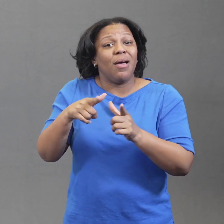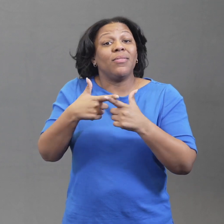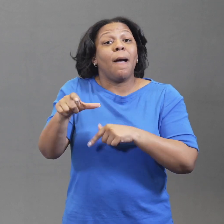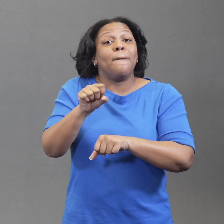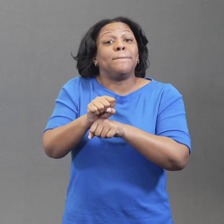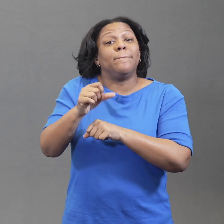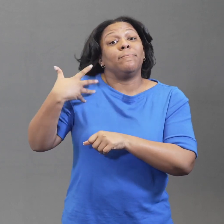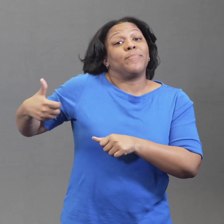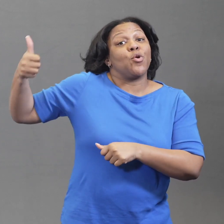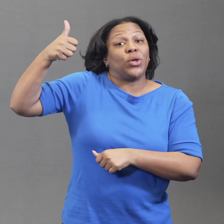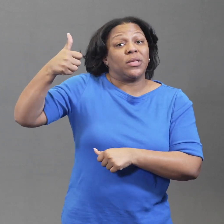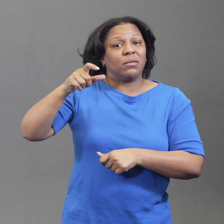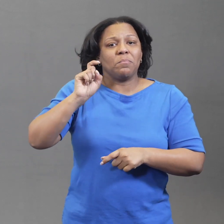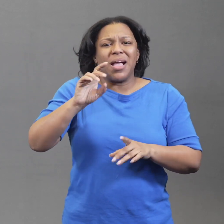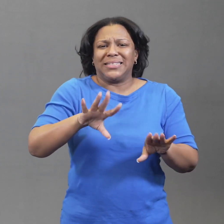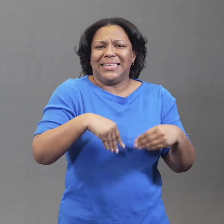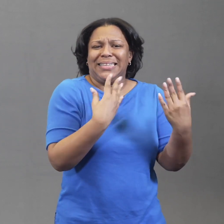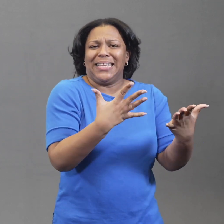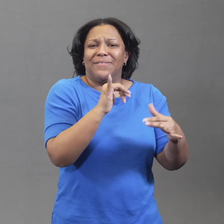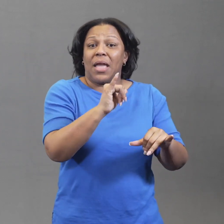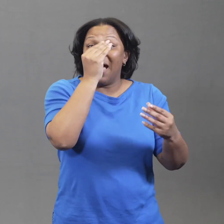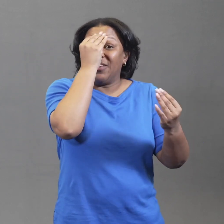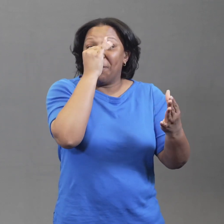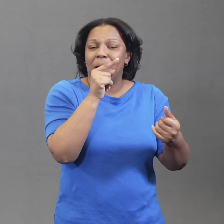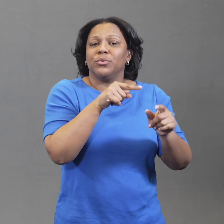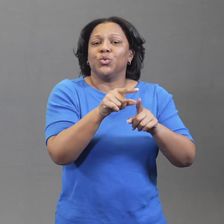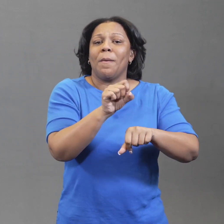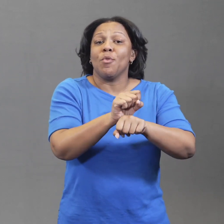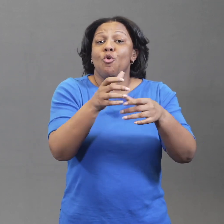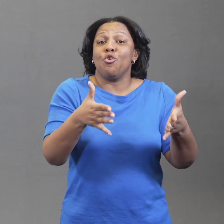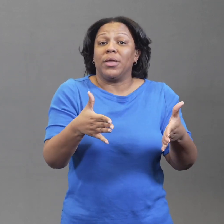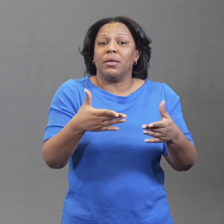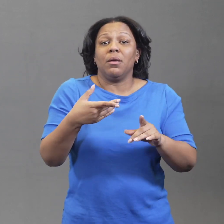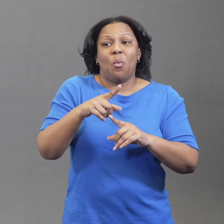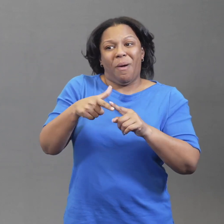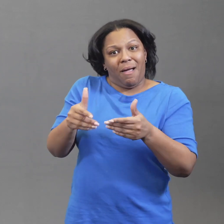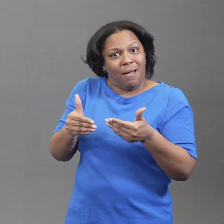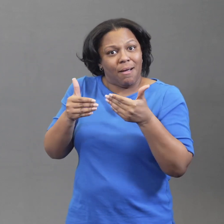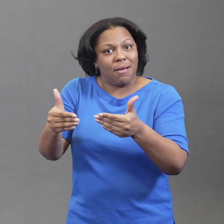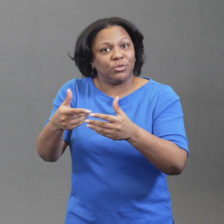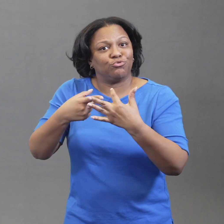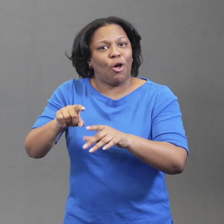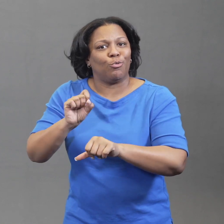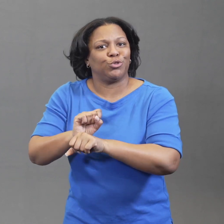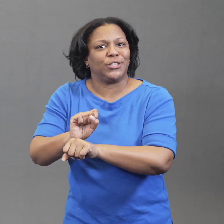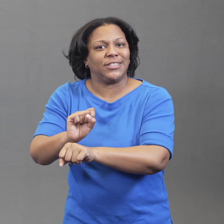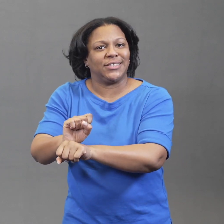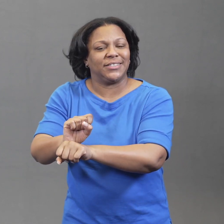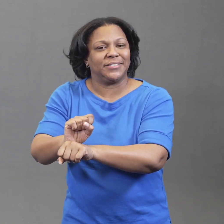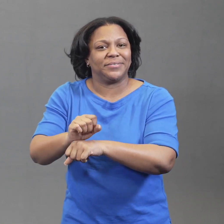then the employer needs to give the information to the employee when they start work.